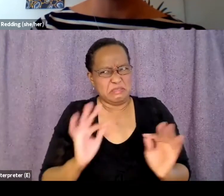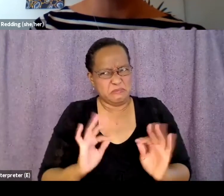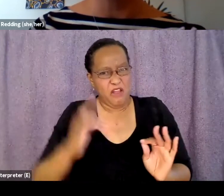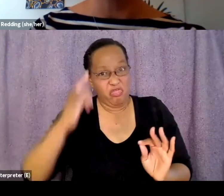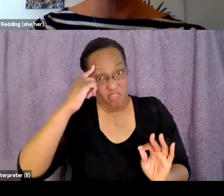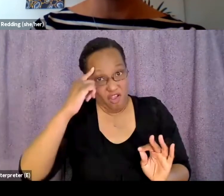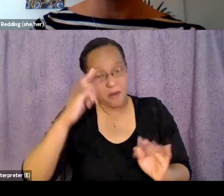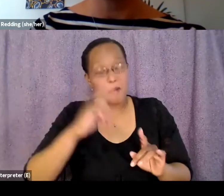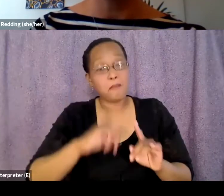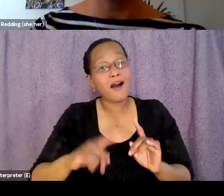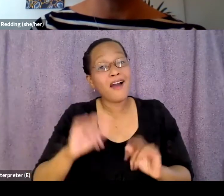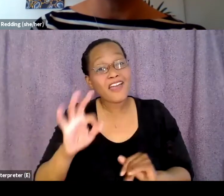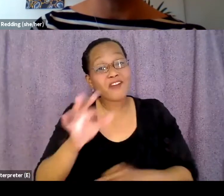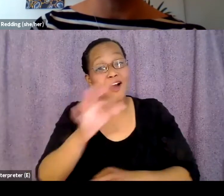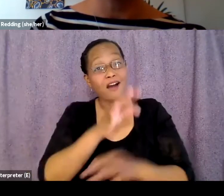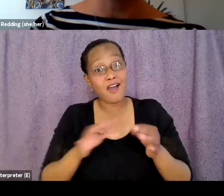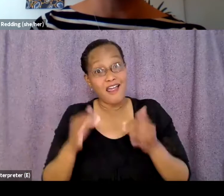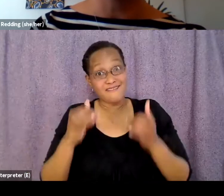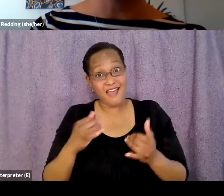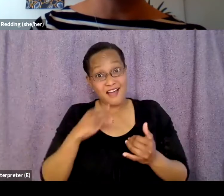self is to be more patient because.